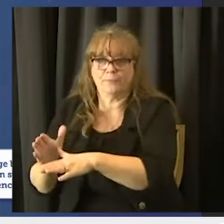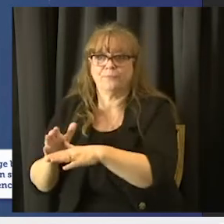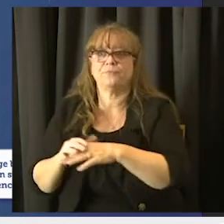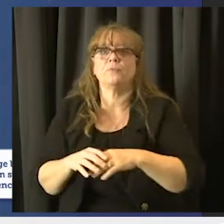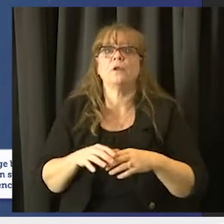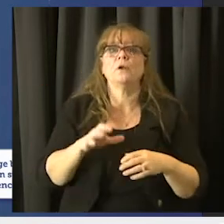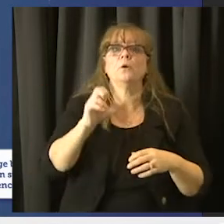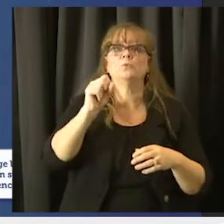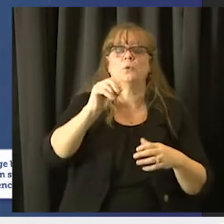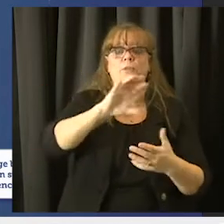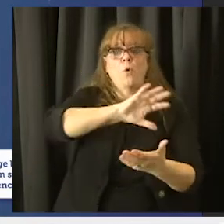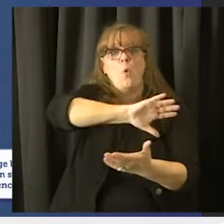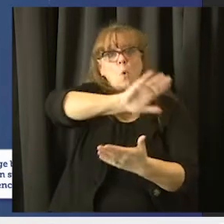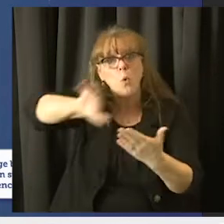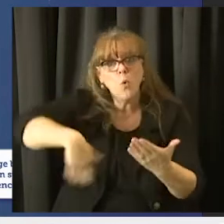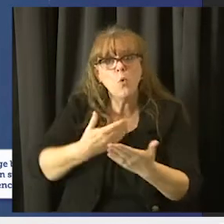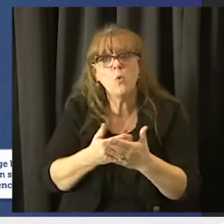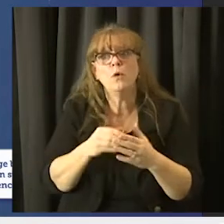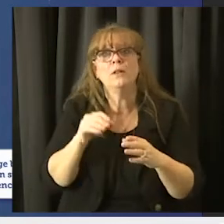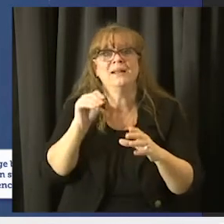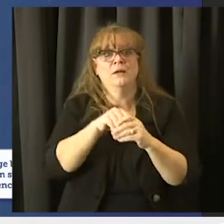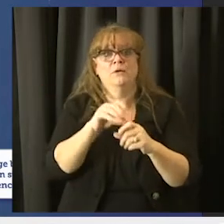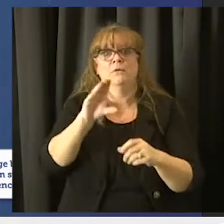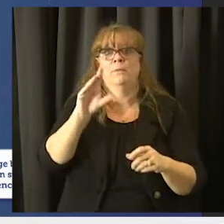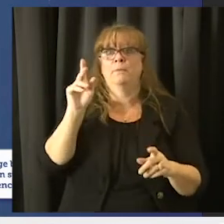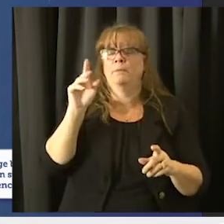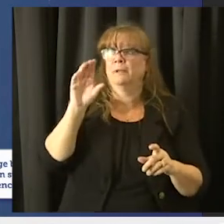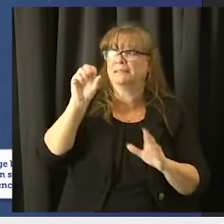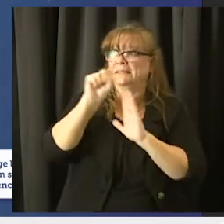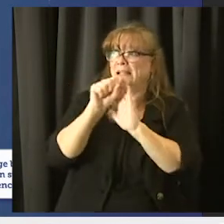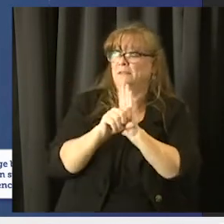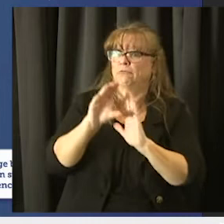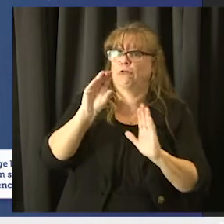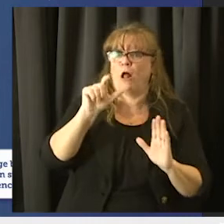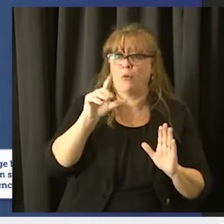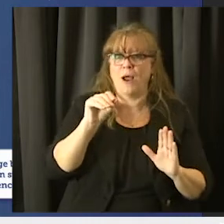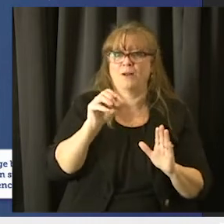go into one b's is if you're seven enough you can legally get it it depends on supply in your area